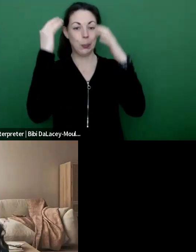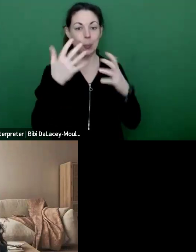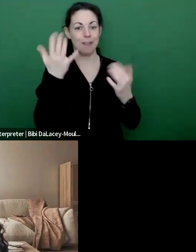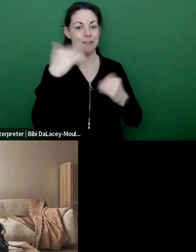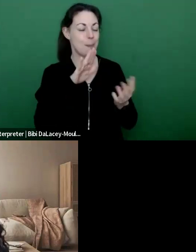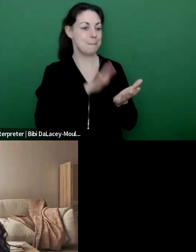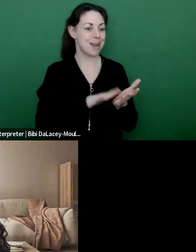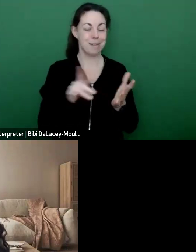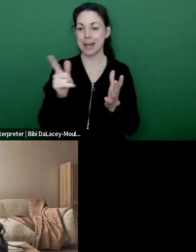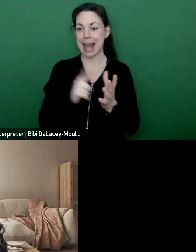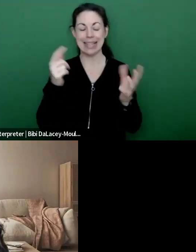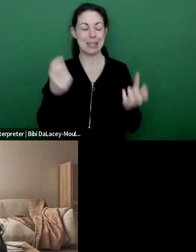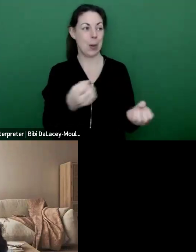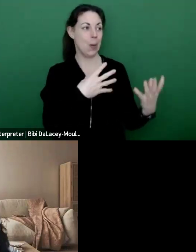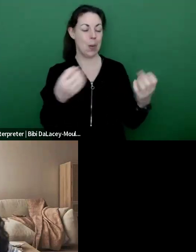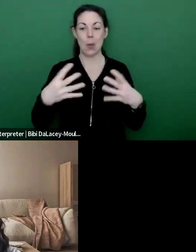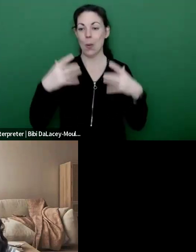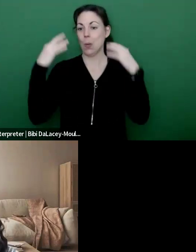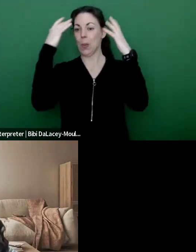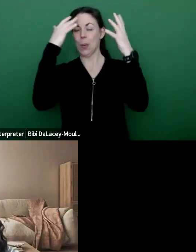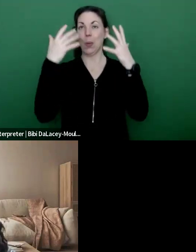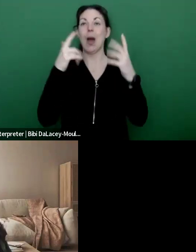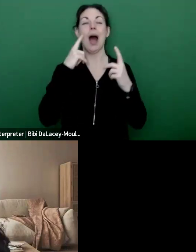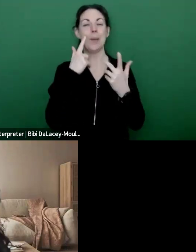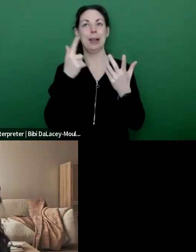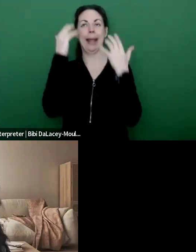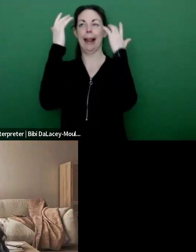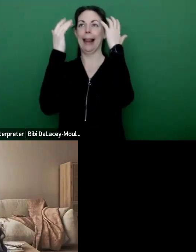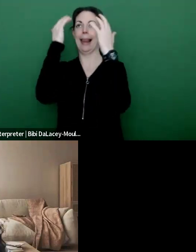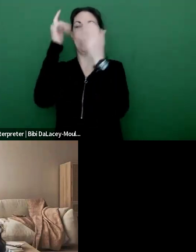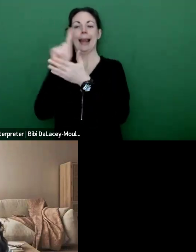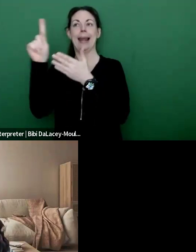and Alice so far, so I'm gonna be digesting that later on. But I feel really privileged to be here.